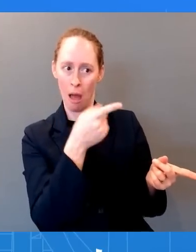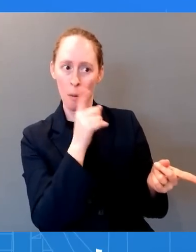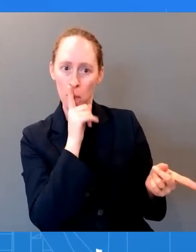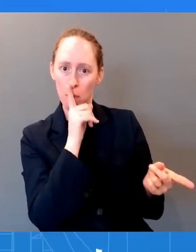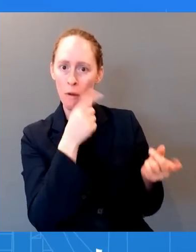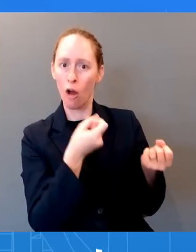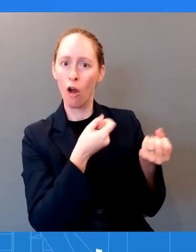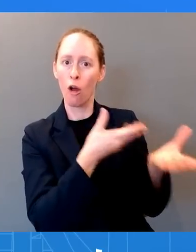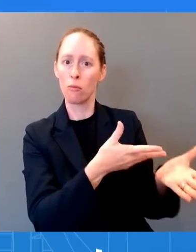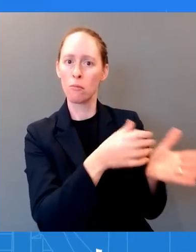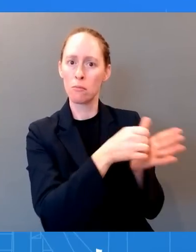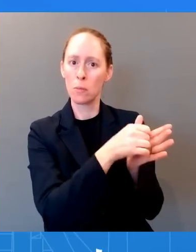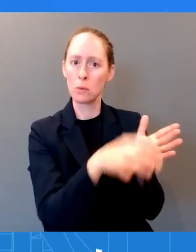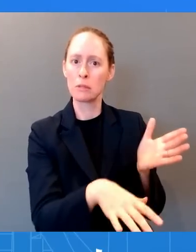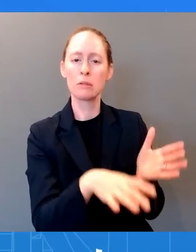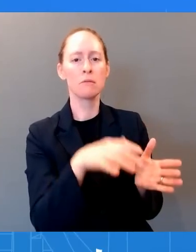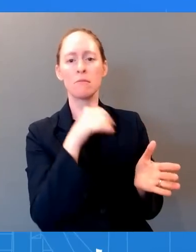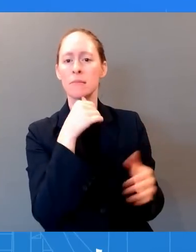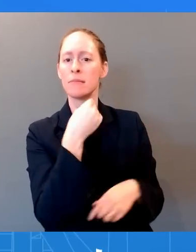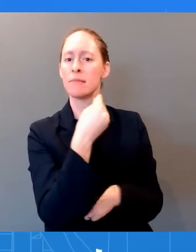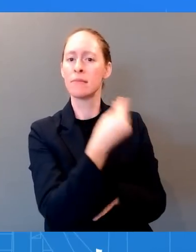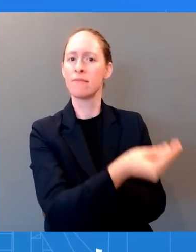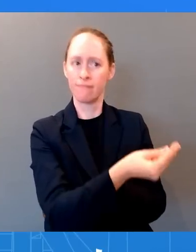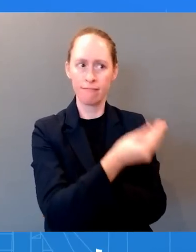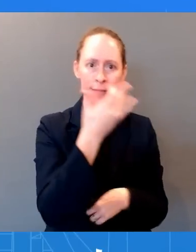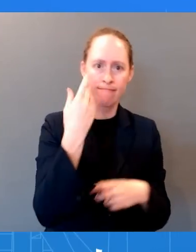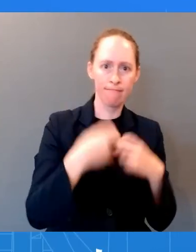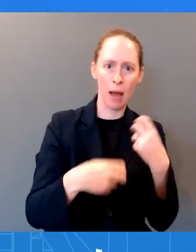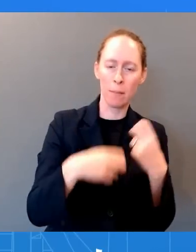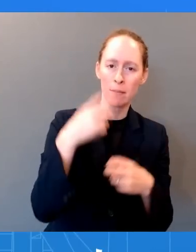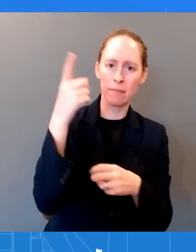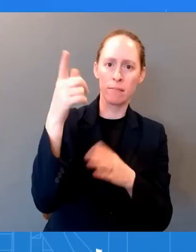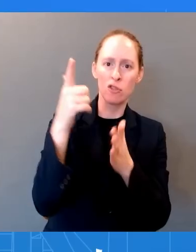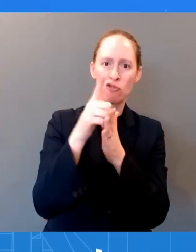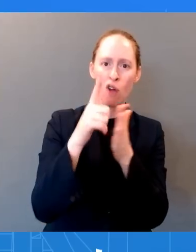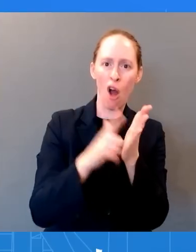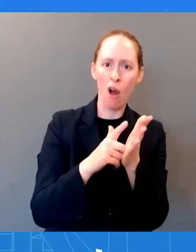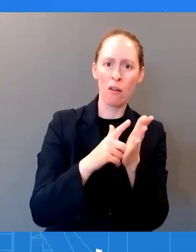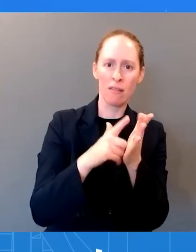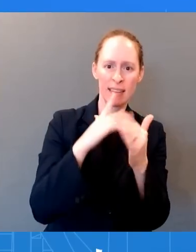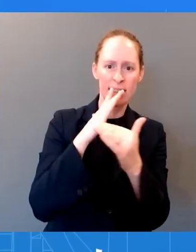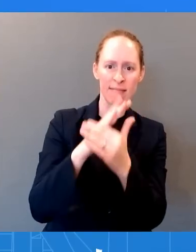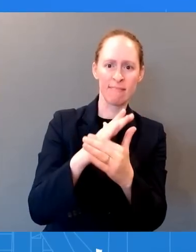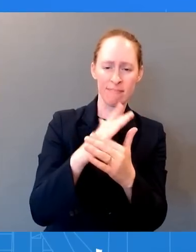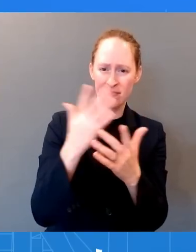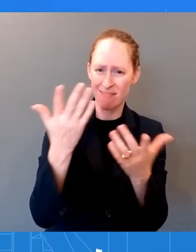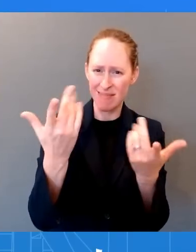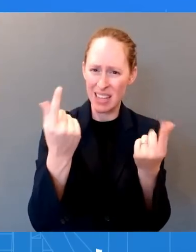What is kind of the White House guidance to medical providers about whether they should consider